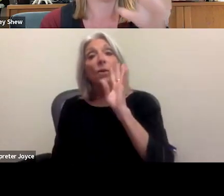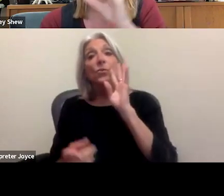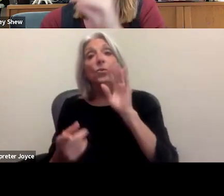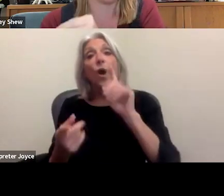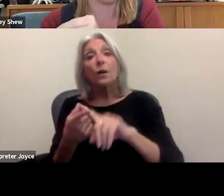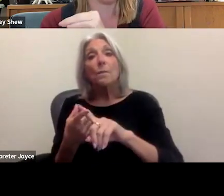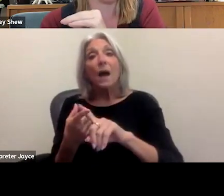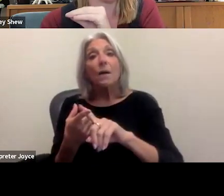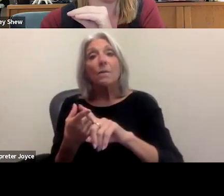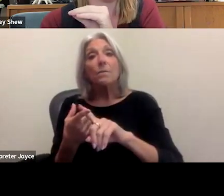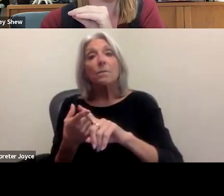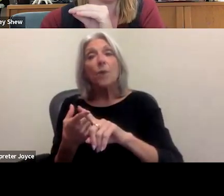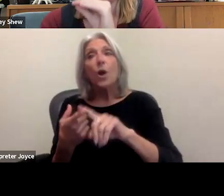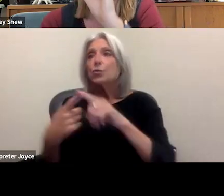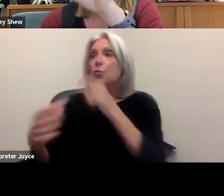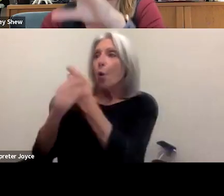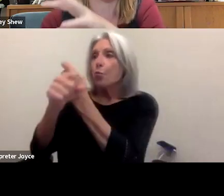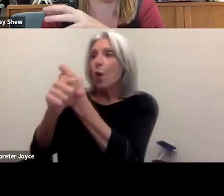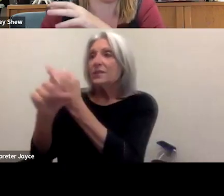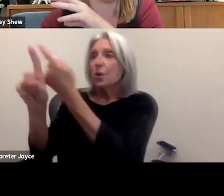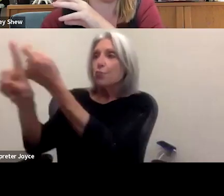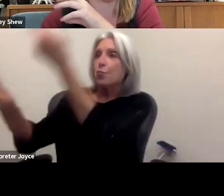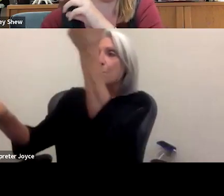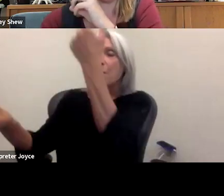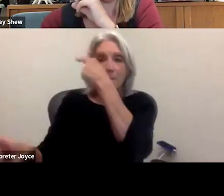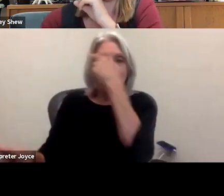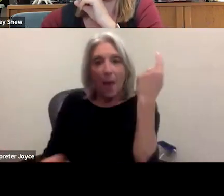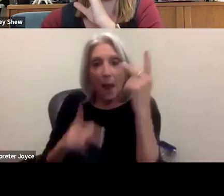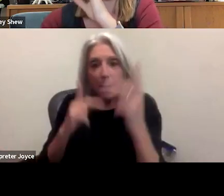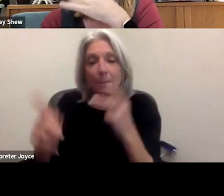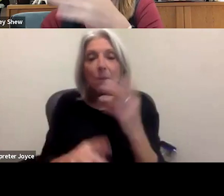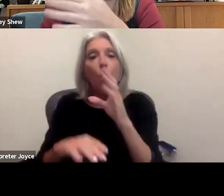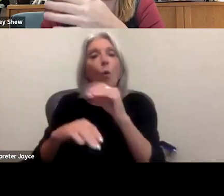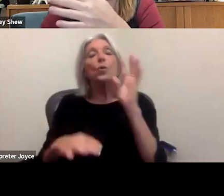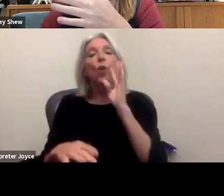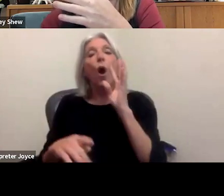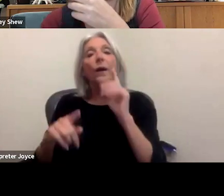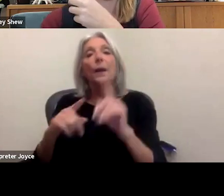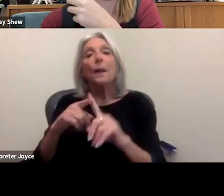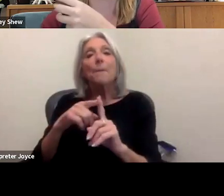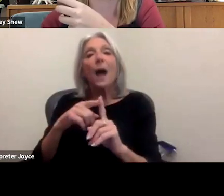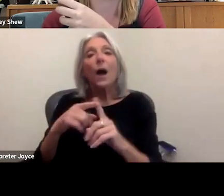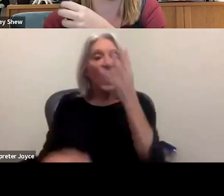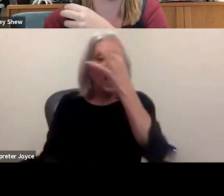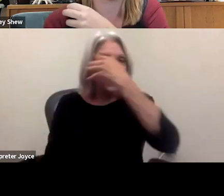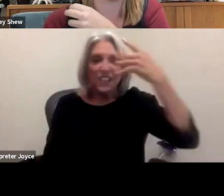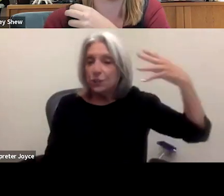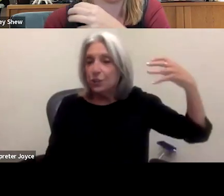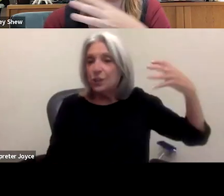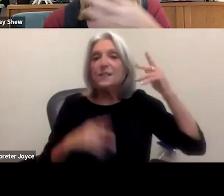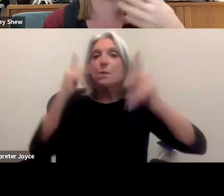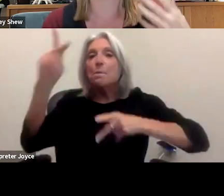Black people, Indigenous people. It gives cops a reason to stop and ask